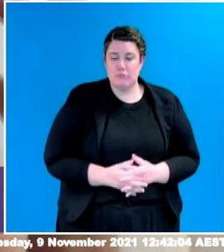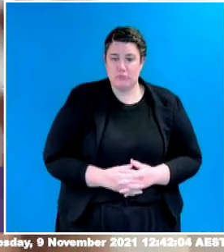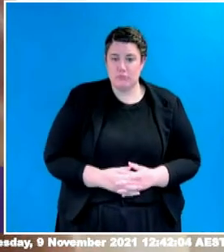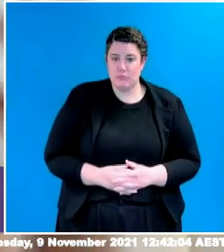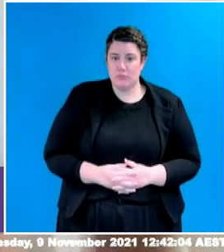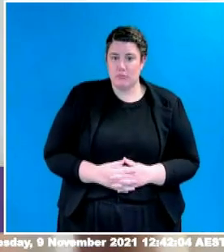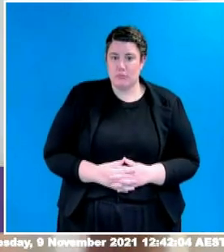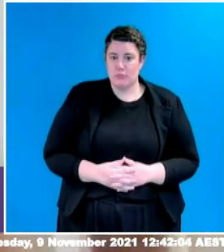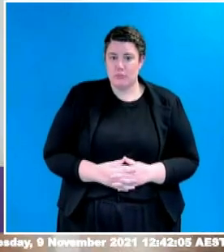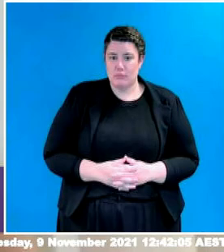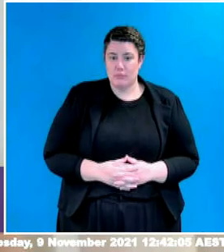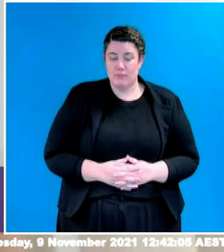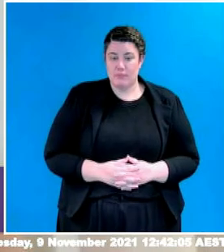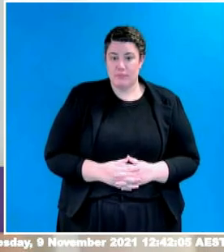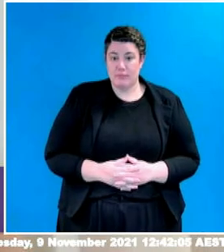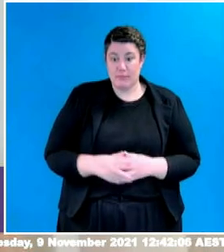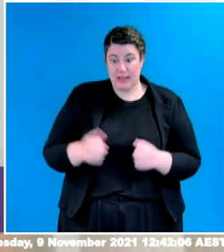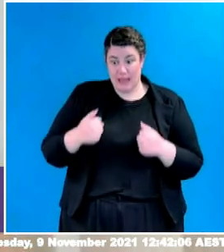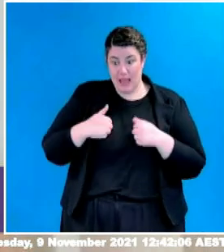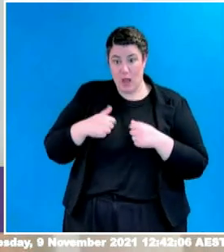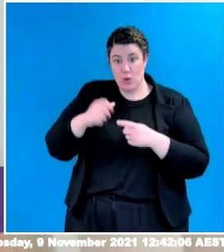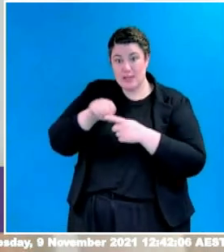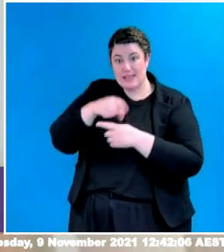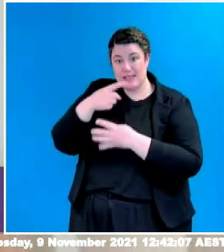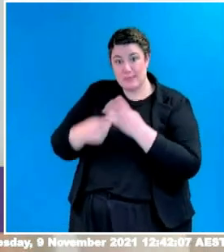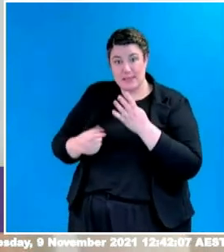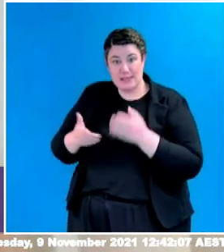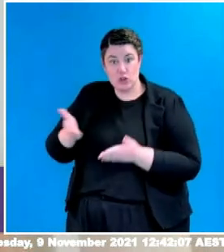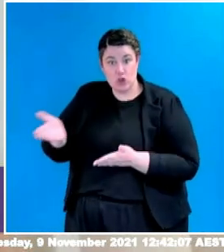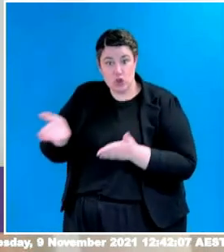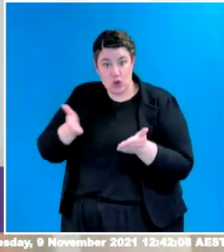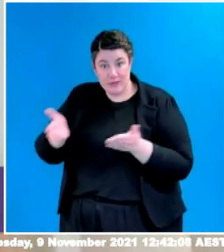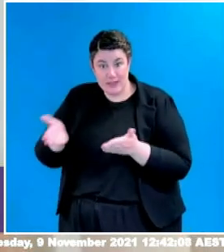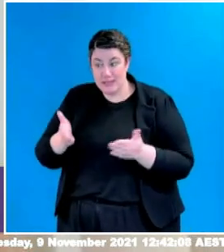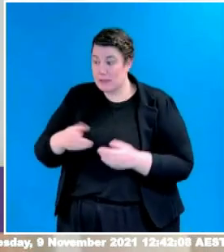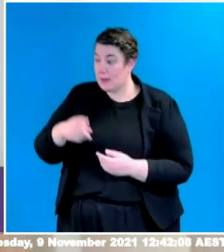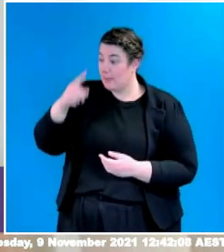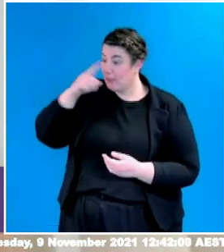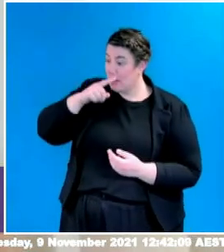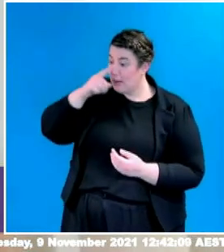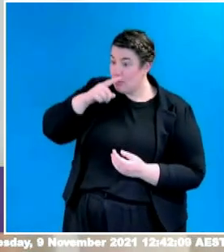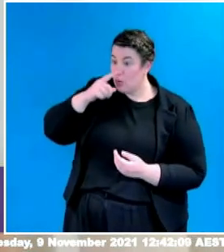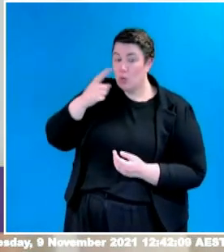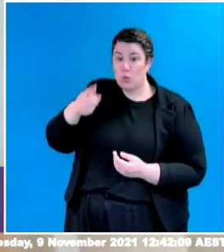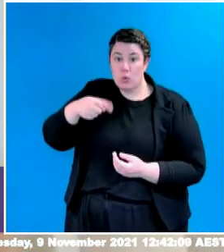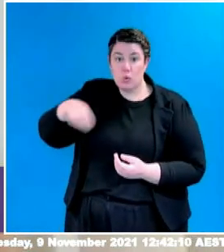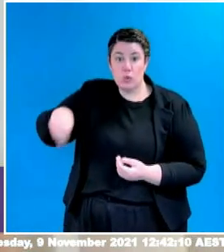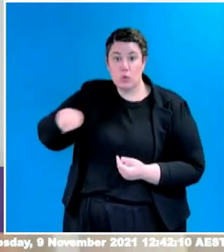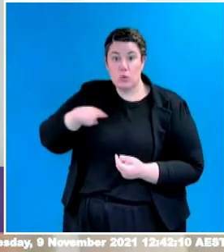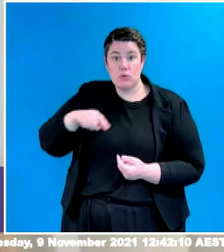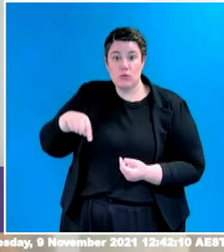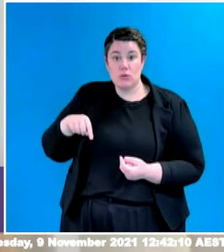Even in our disability services, the people who are supposedly wanting to